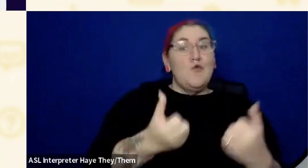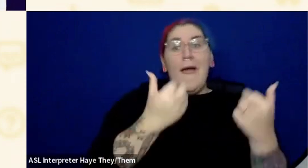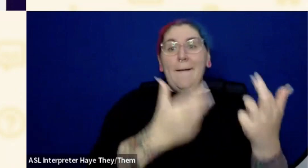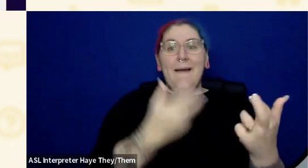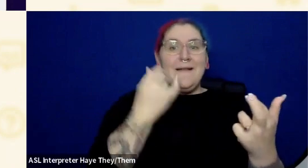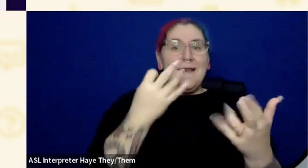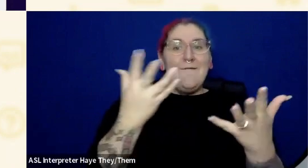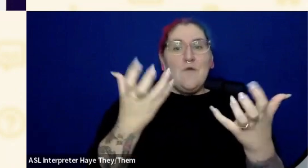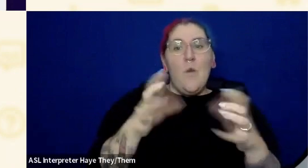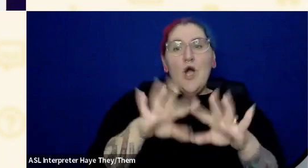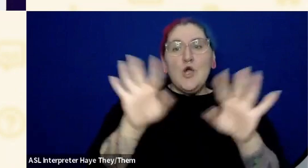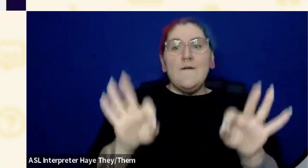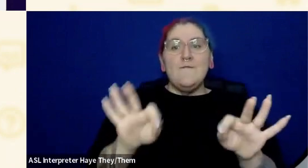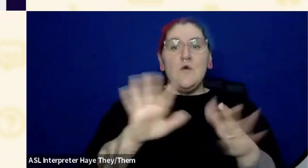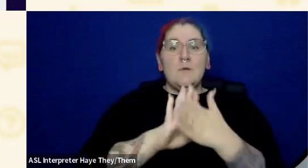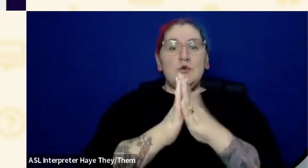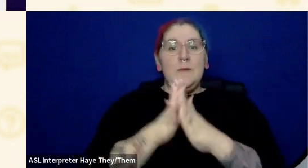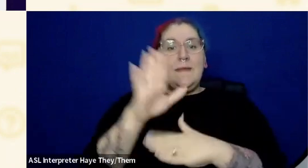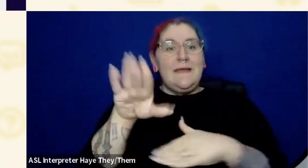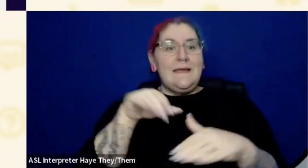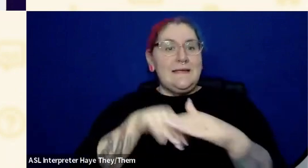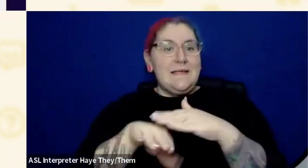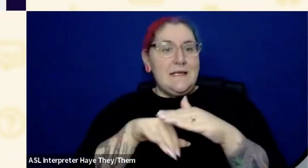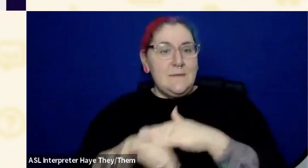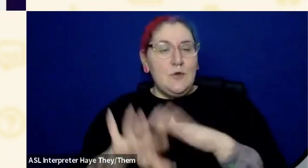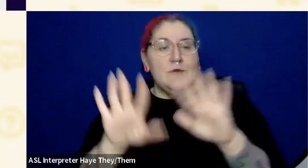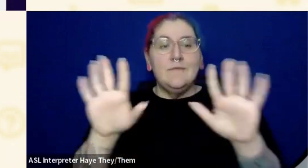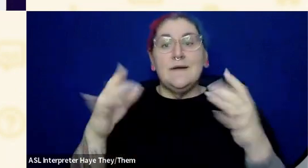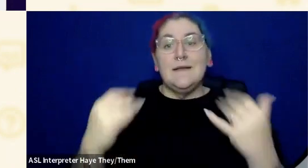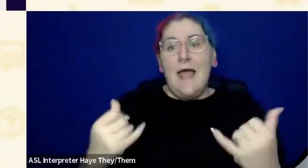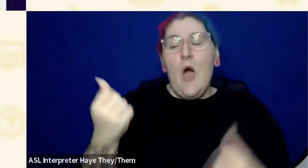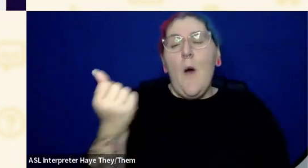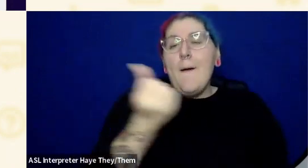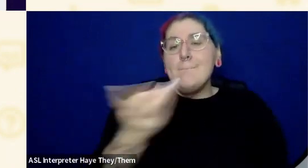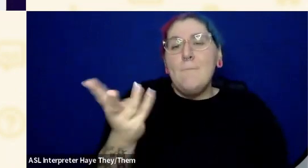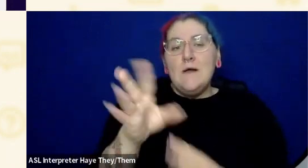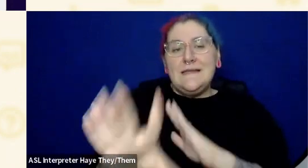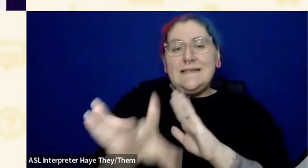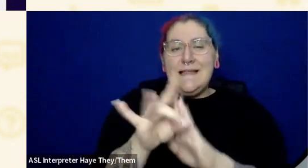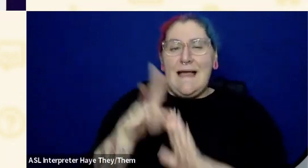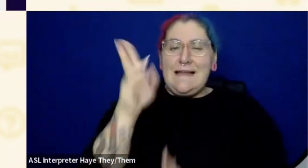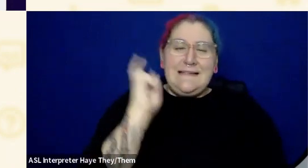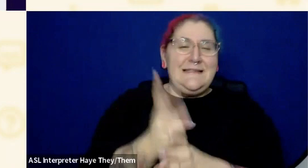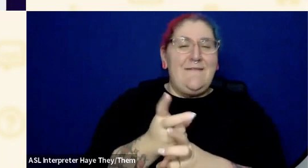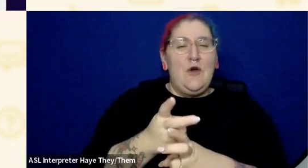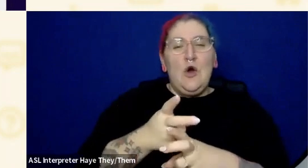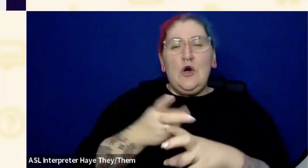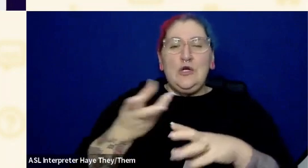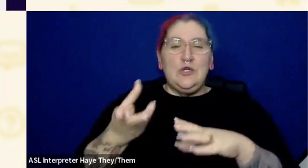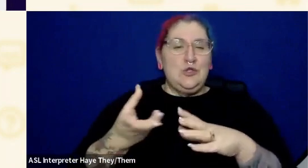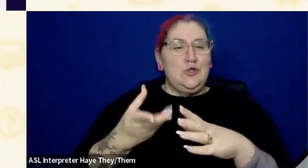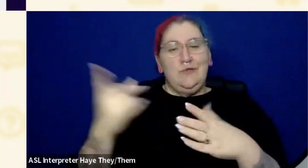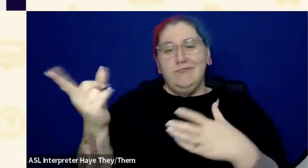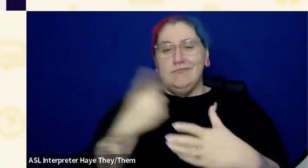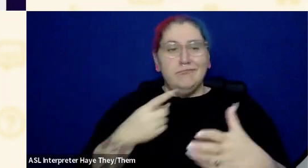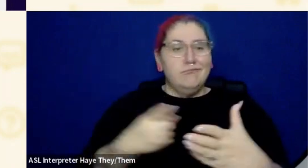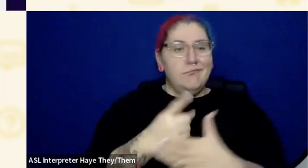Multi-Selects are difficult to operate with a mouse, keyboard or screen reader. People struggle filling them out,